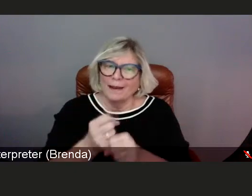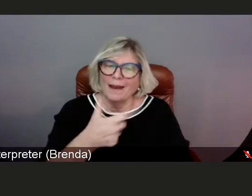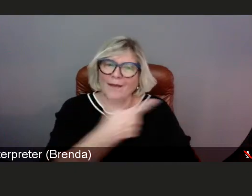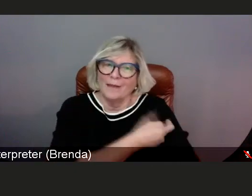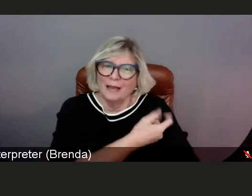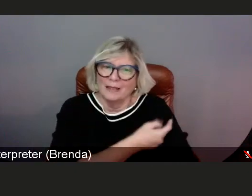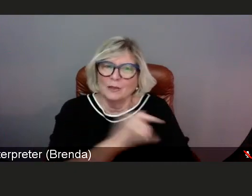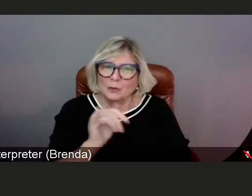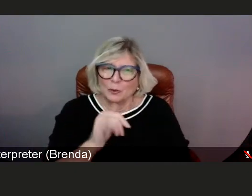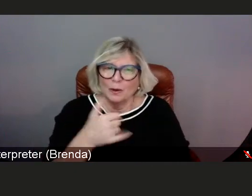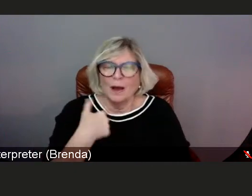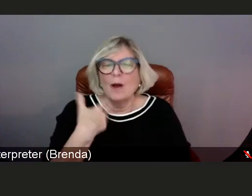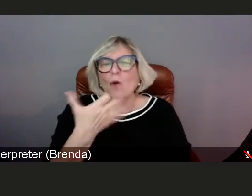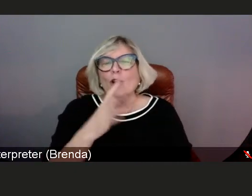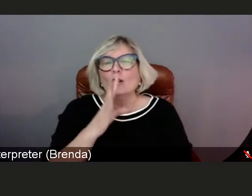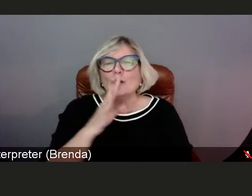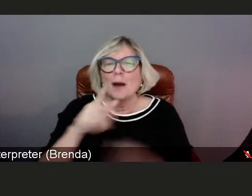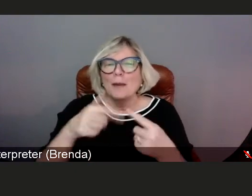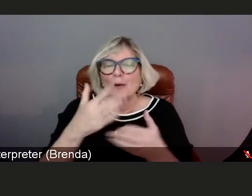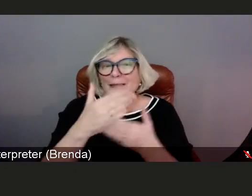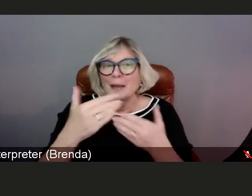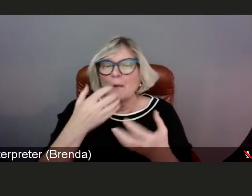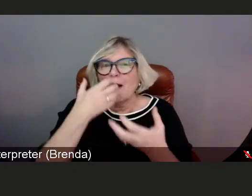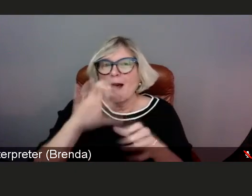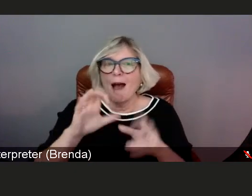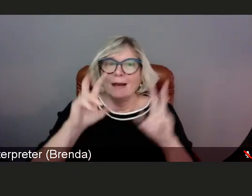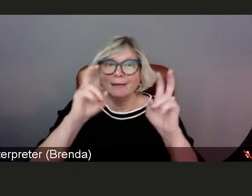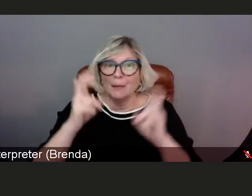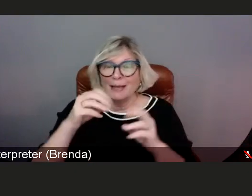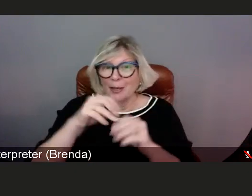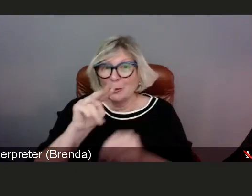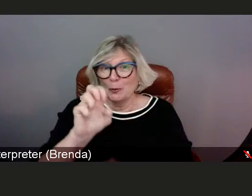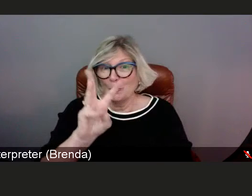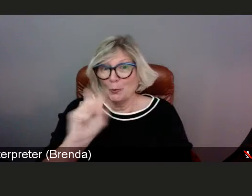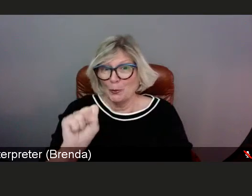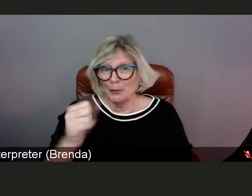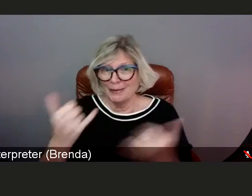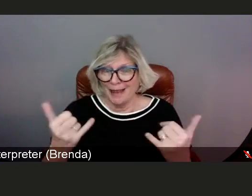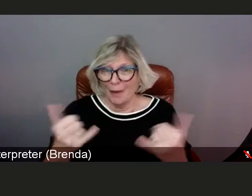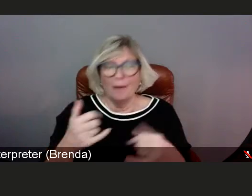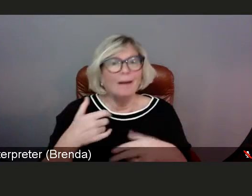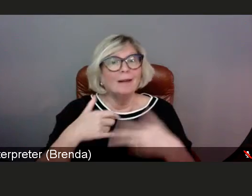a couple of hot topics in the news. One of those is that there is a third vaccine,